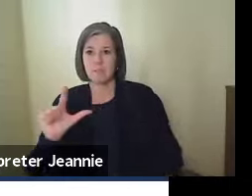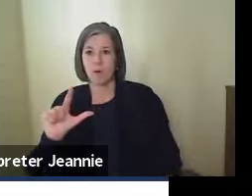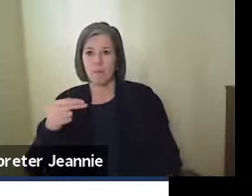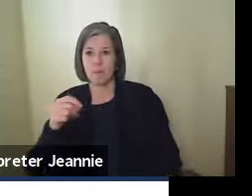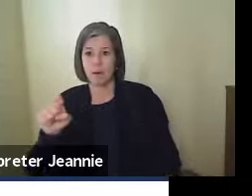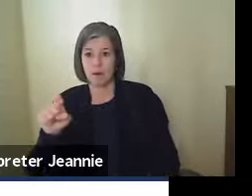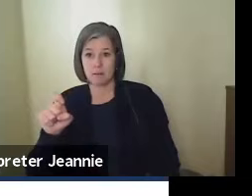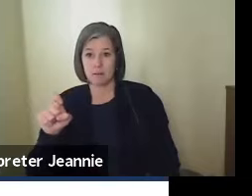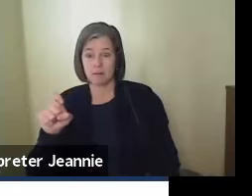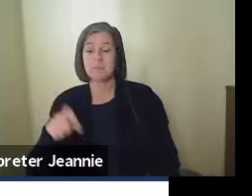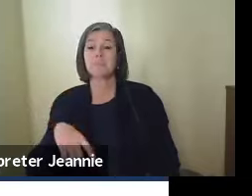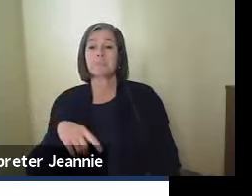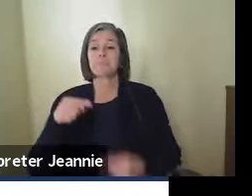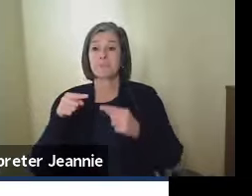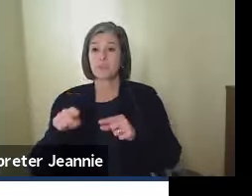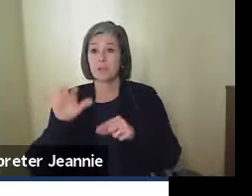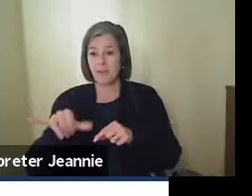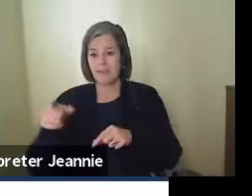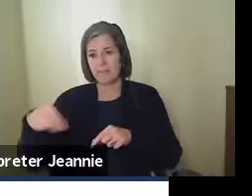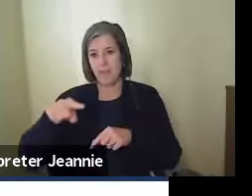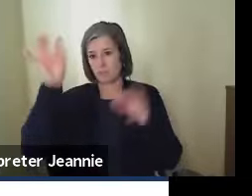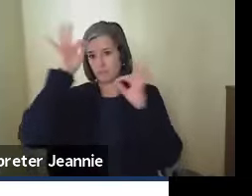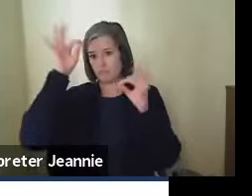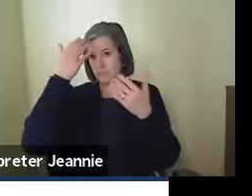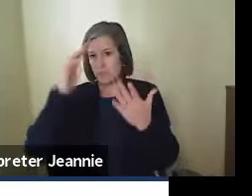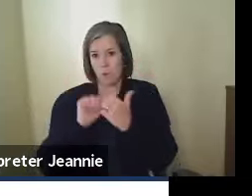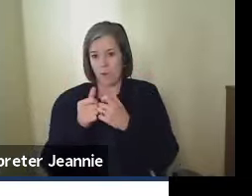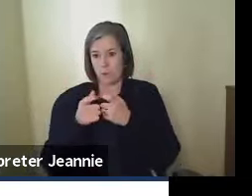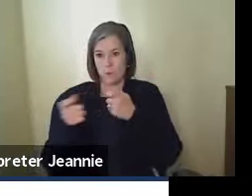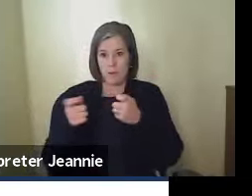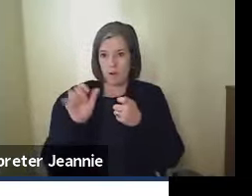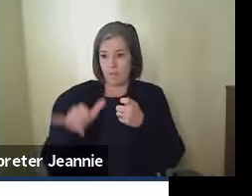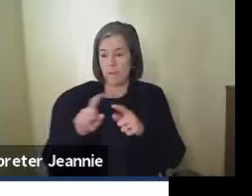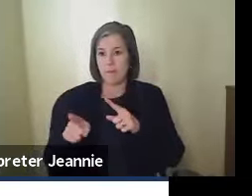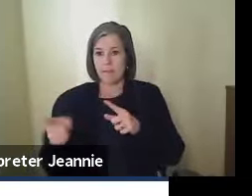In that they didn't know much about how to deal with this but they kind of figured out they could